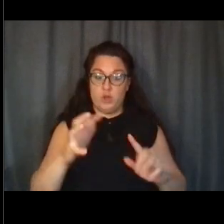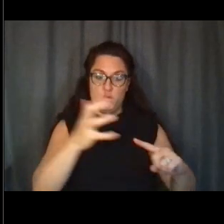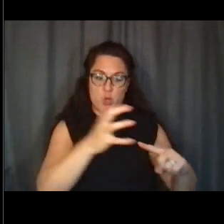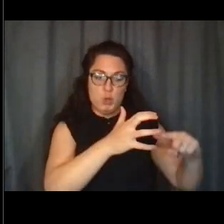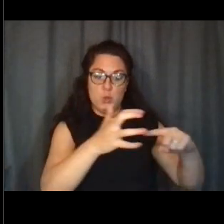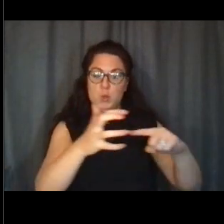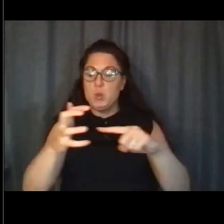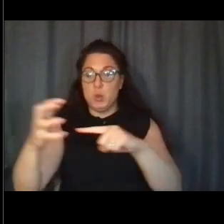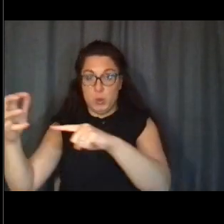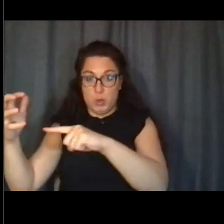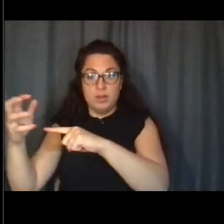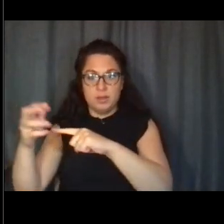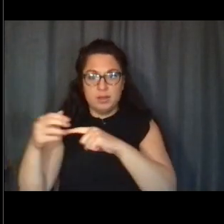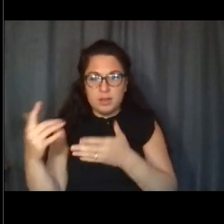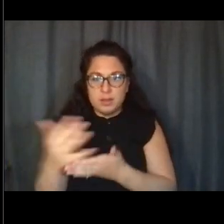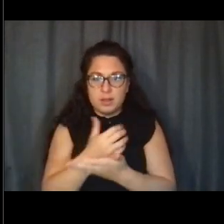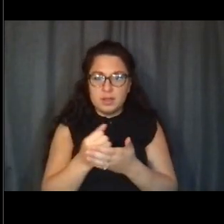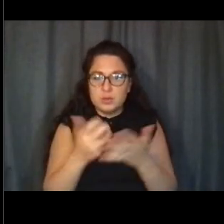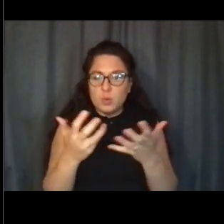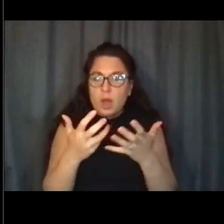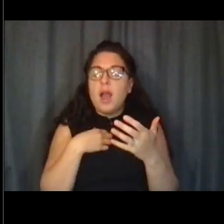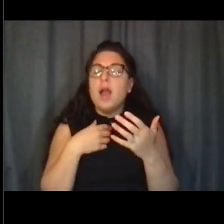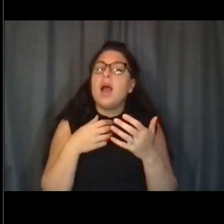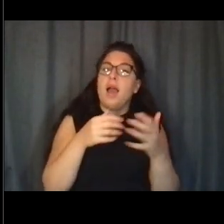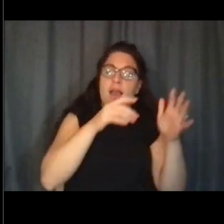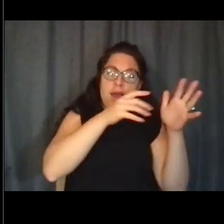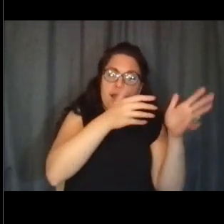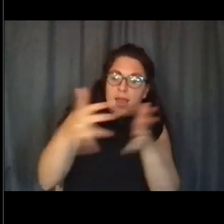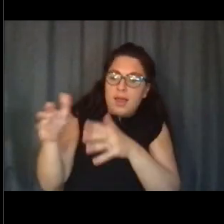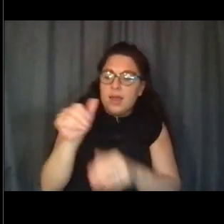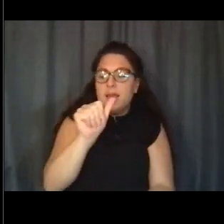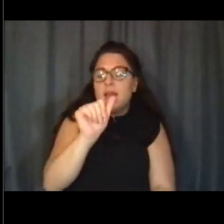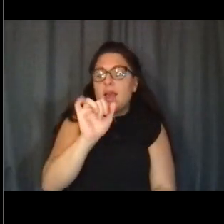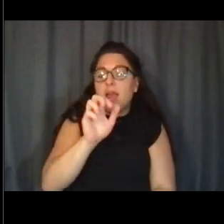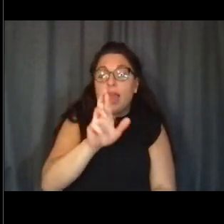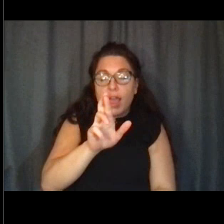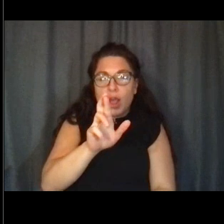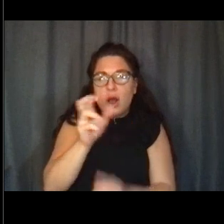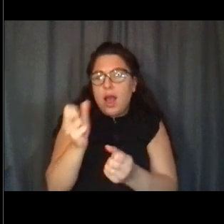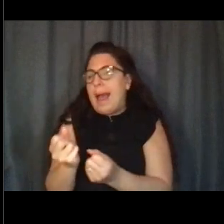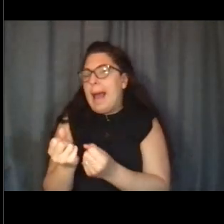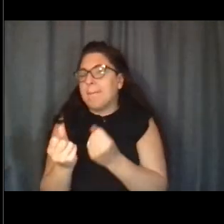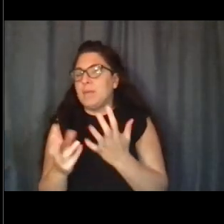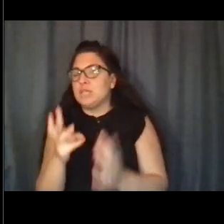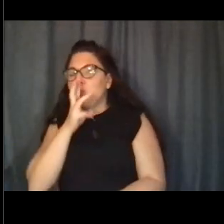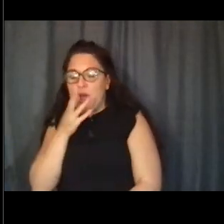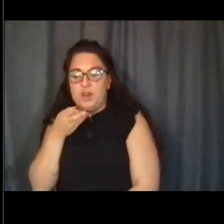Basically, how much water is there in the air. If you took all of that water vapor that I talked about earlier and condensed it down,